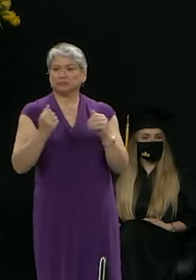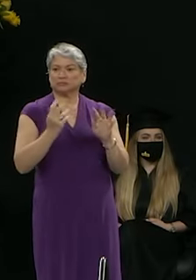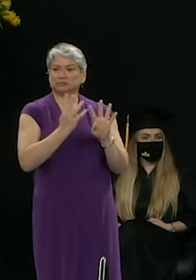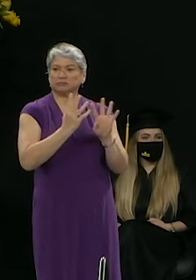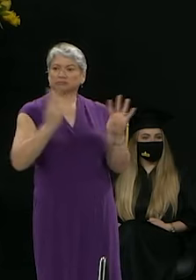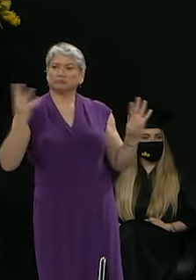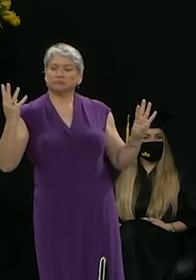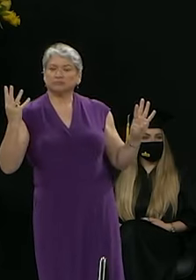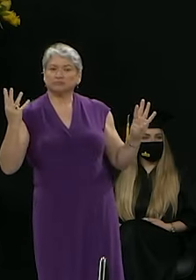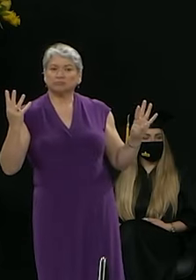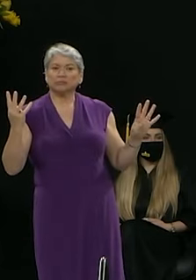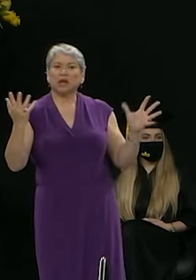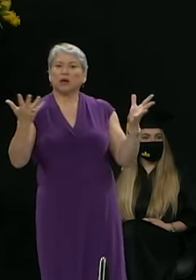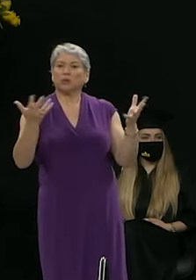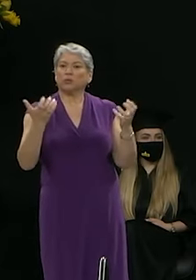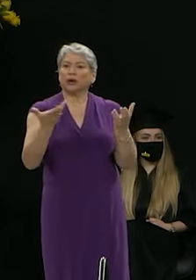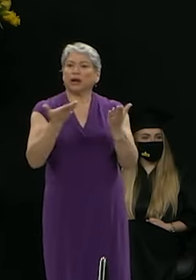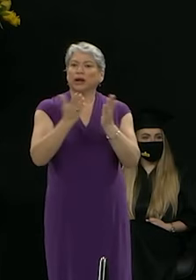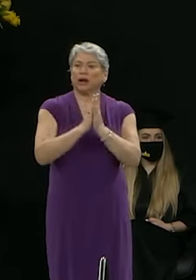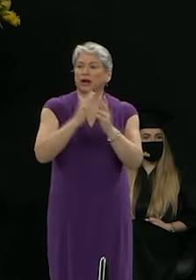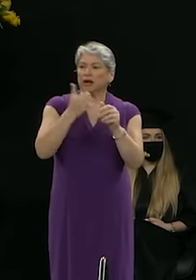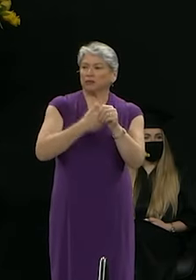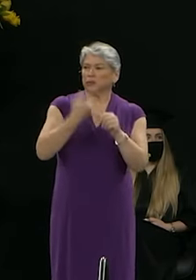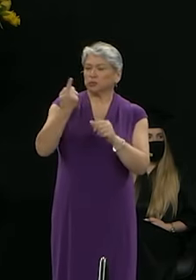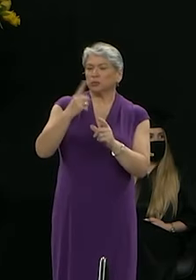I'd like to ask everybody to meet outside on the concourse.